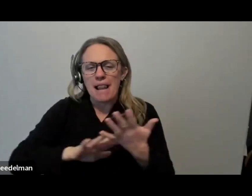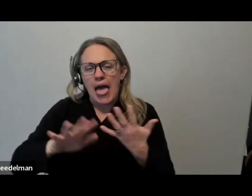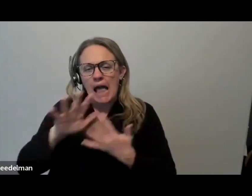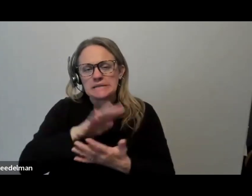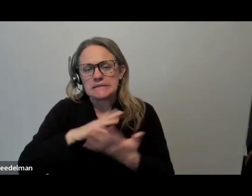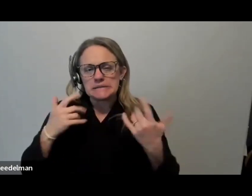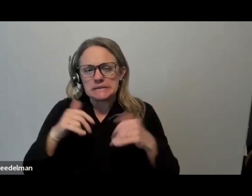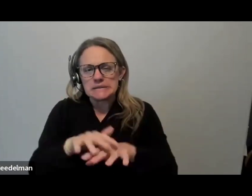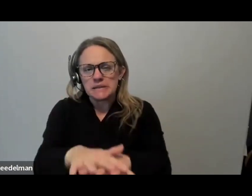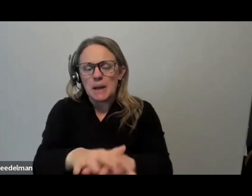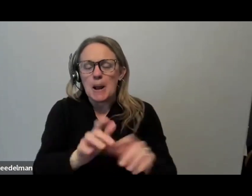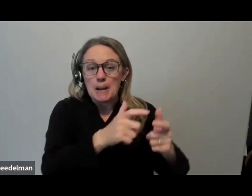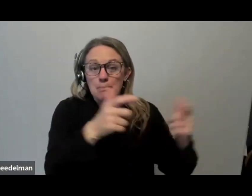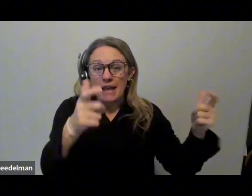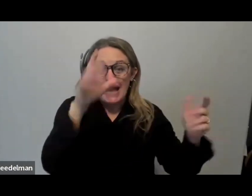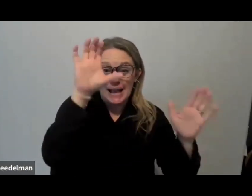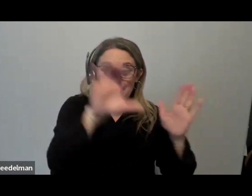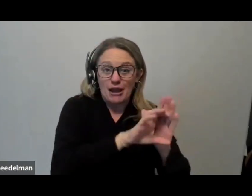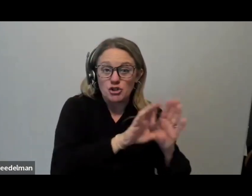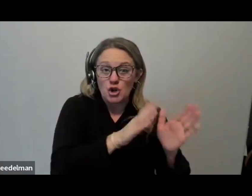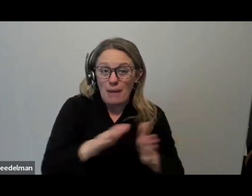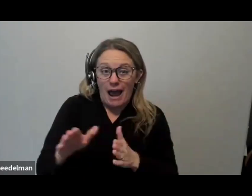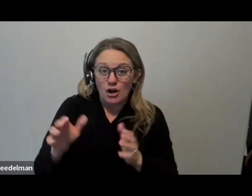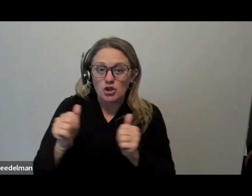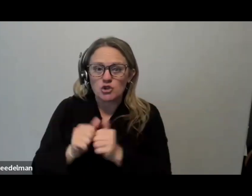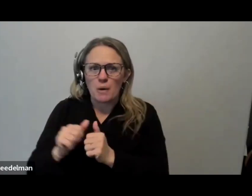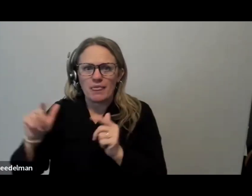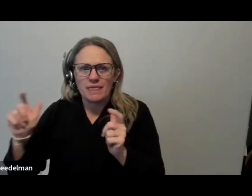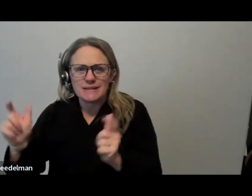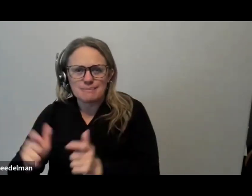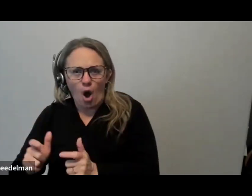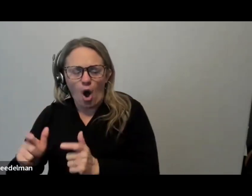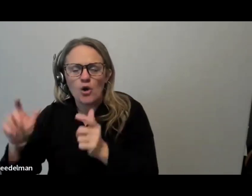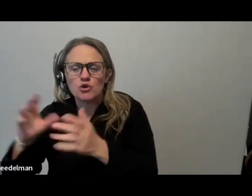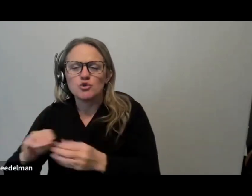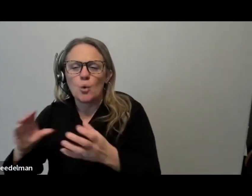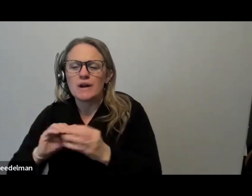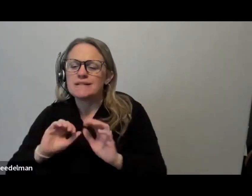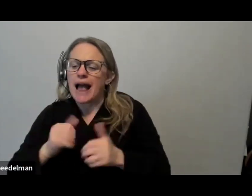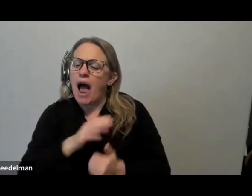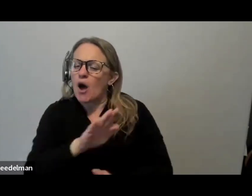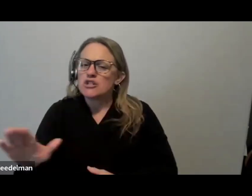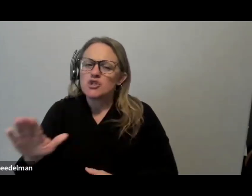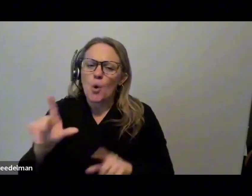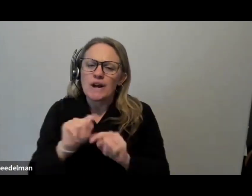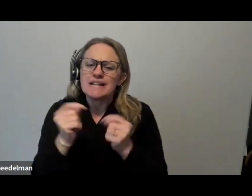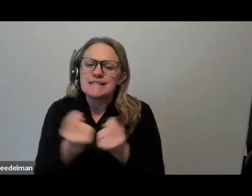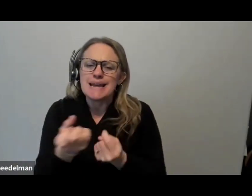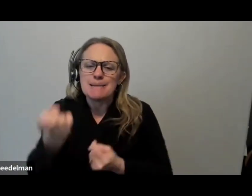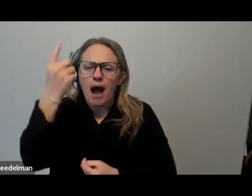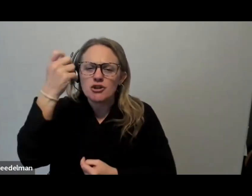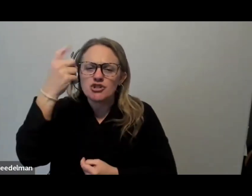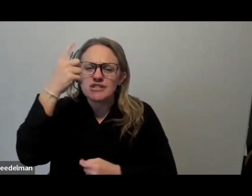How does your research help teams understand accessibility needs at scale without losing the nuance